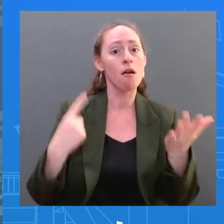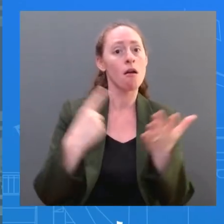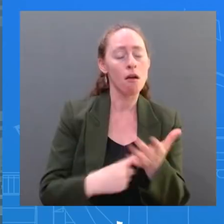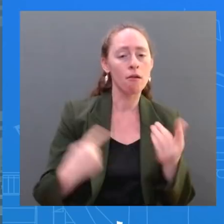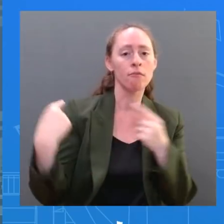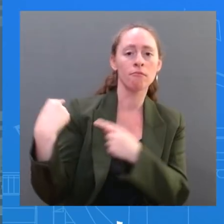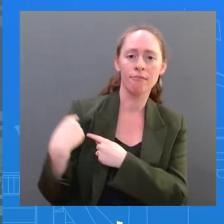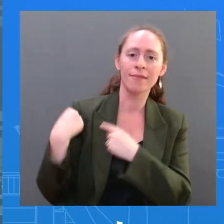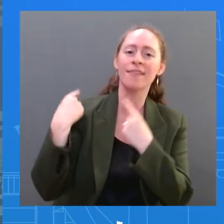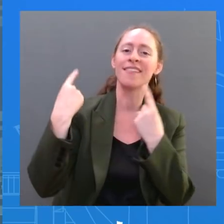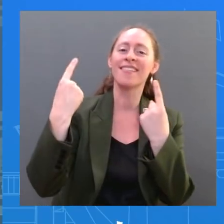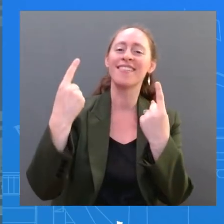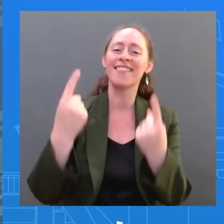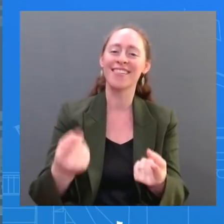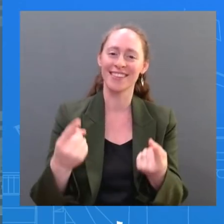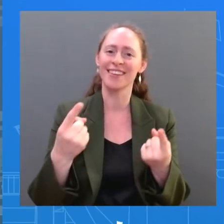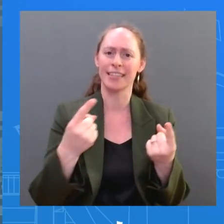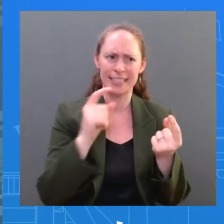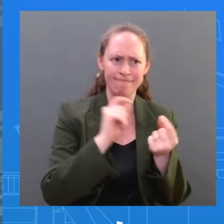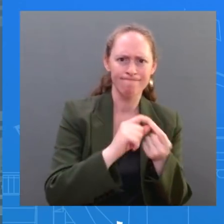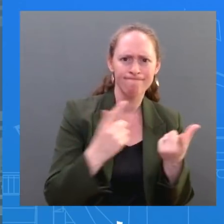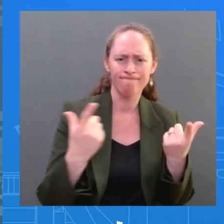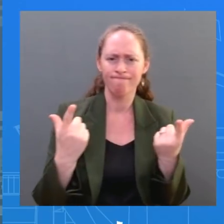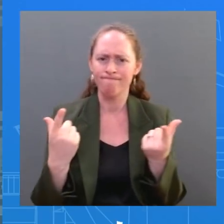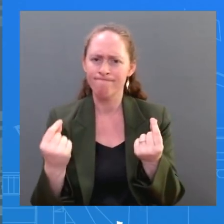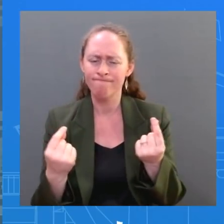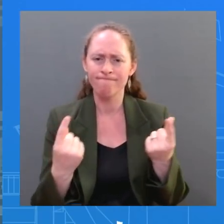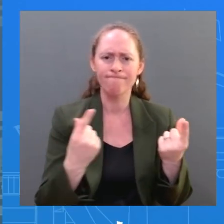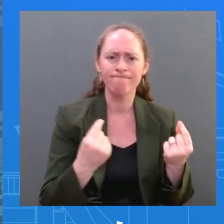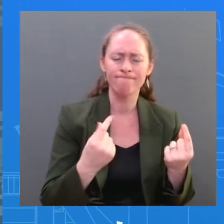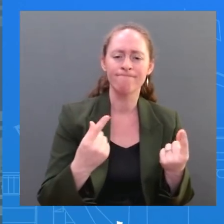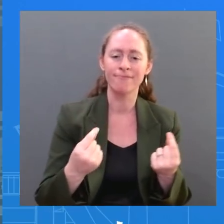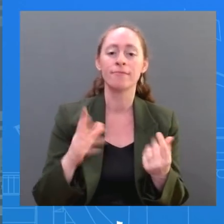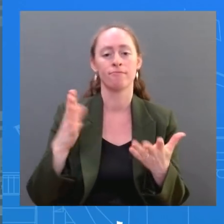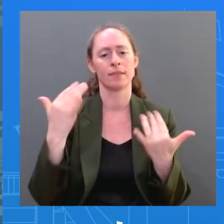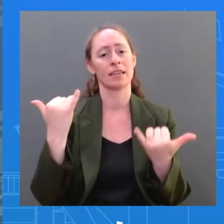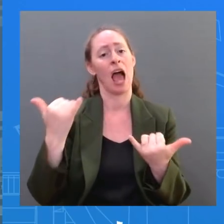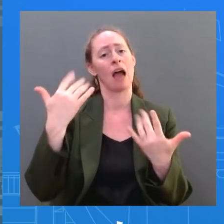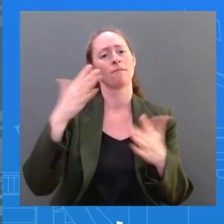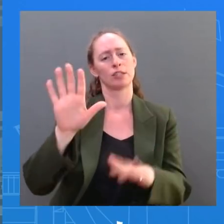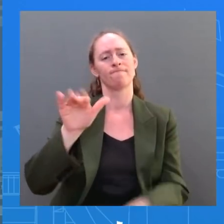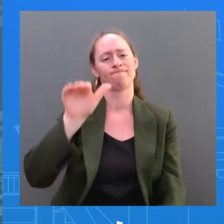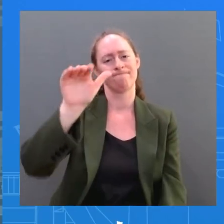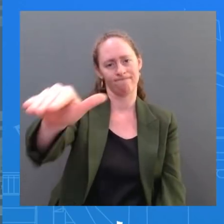And what this asks for is a very deliberate plan and process